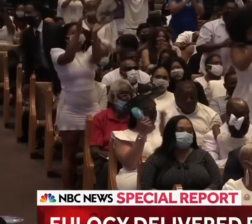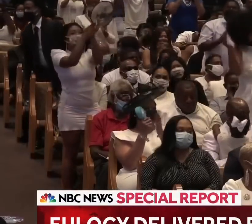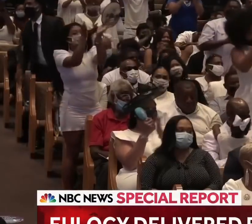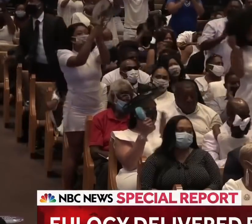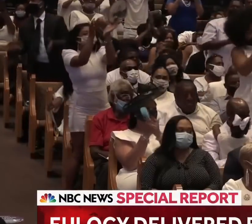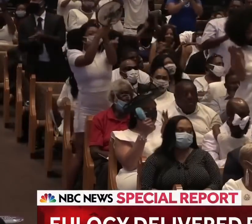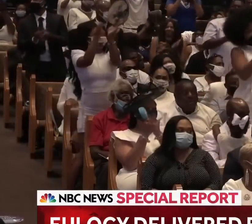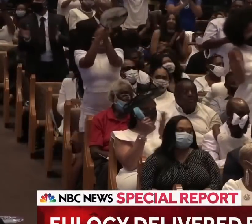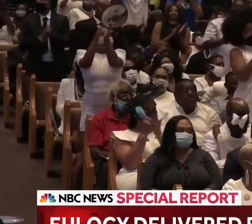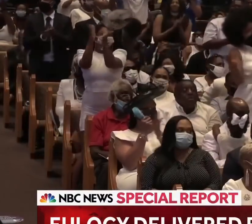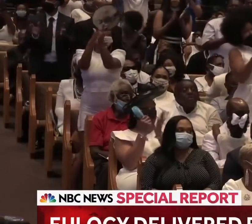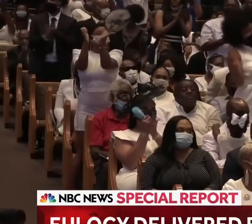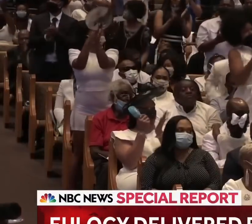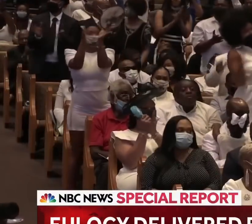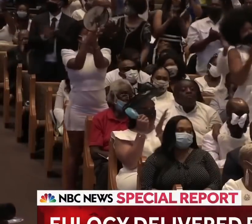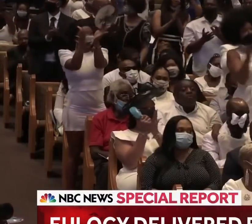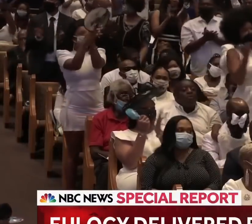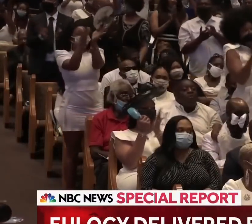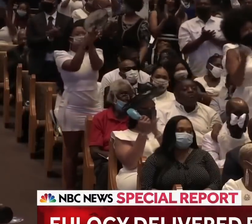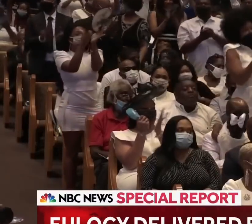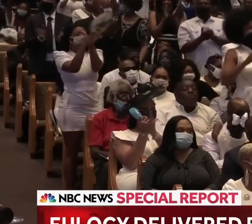BUILDING AND WE DON’T WANT AN APOLOGY. WE WANT HIM REPAIRED.